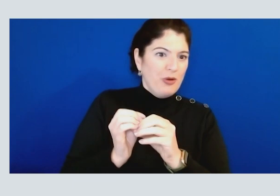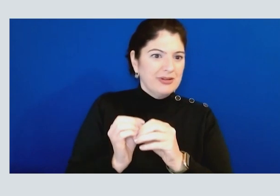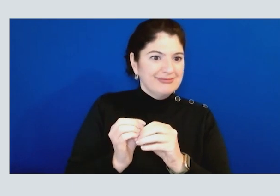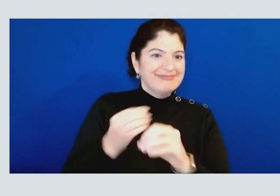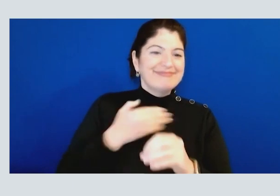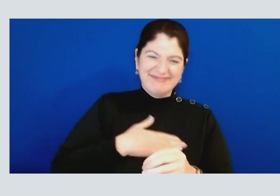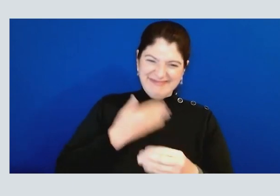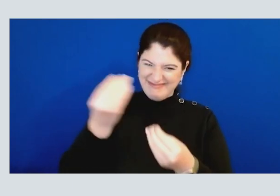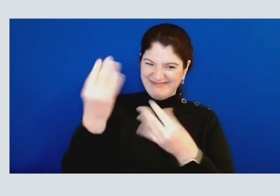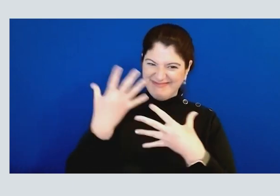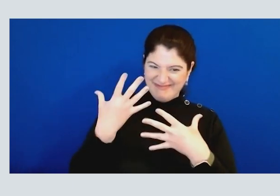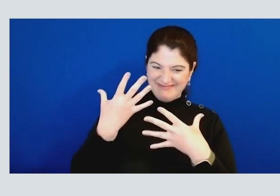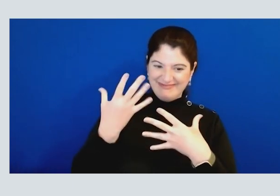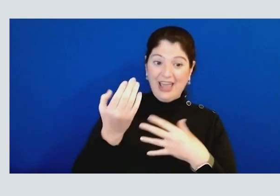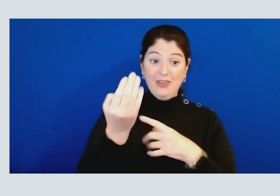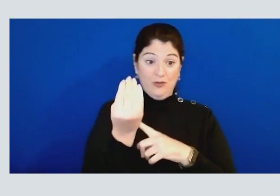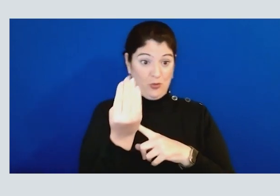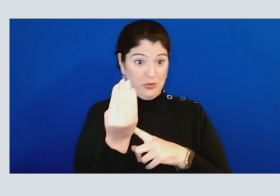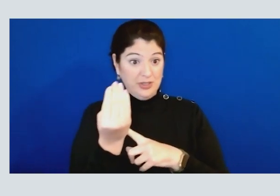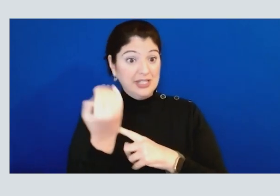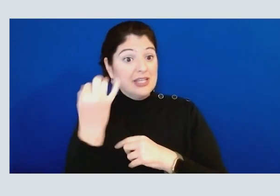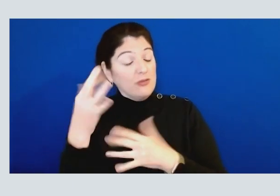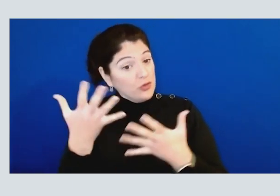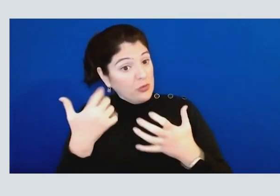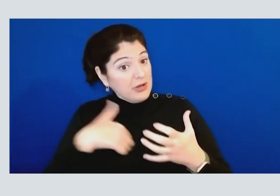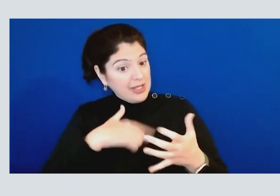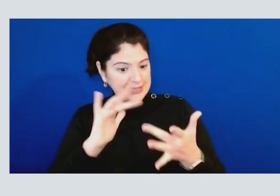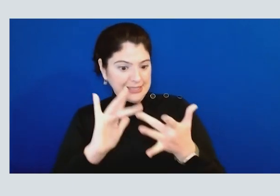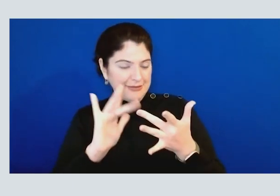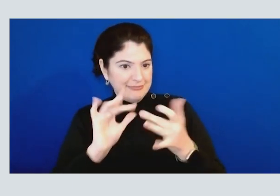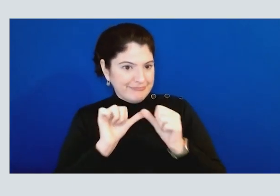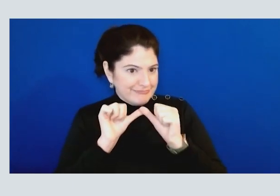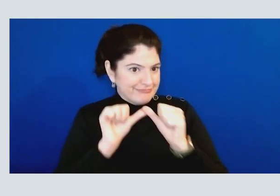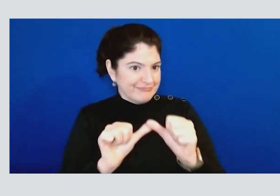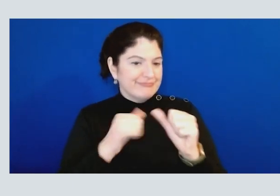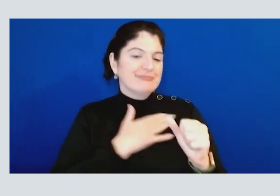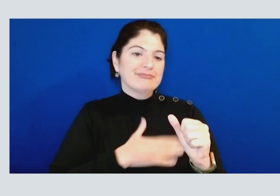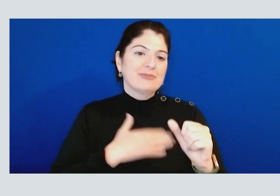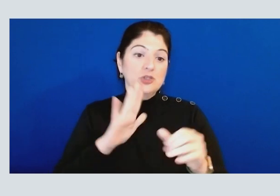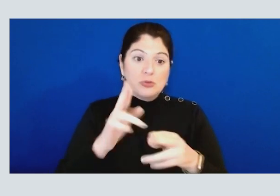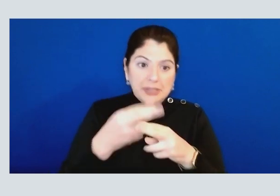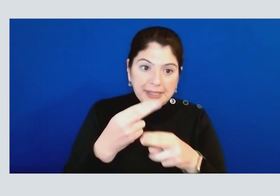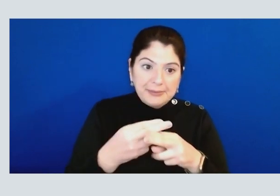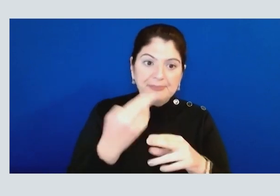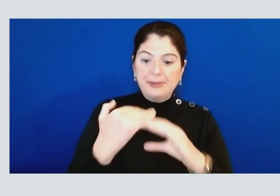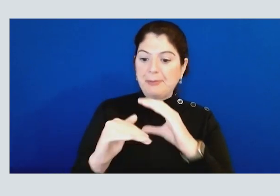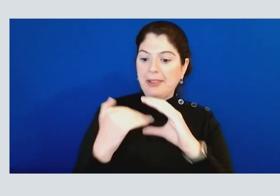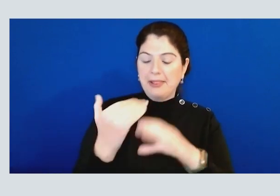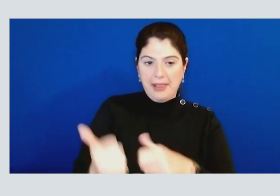if you want us to get in touch with you, give us your name and your email address. We won't share this information with anyone.